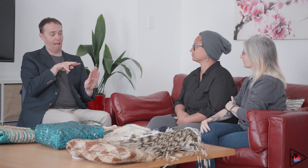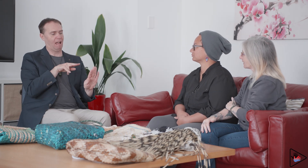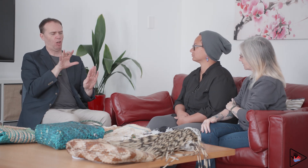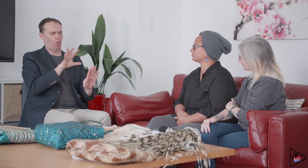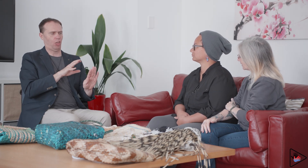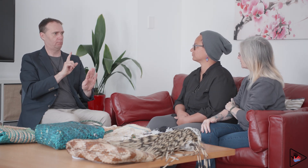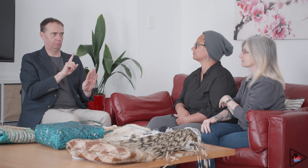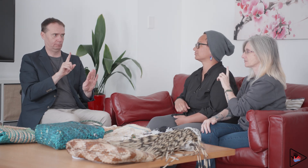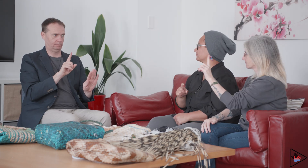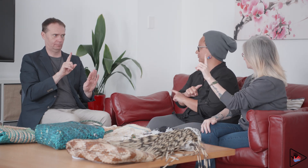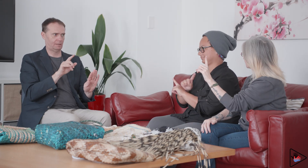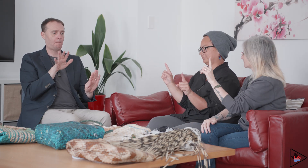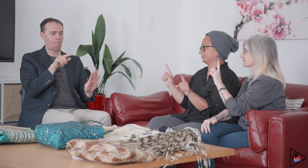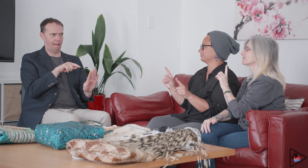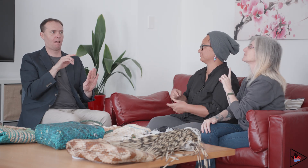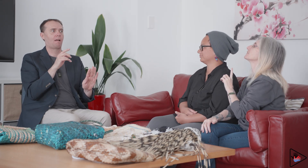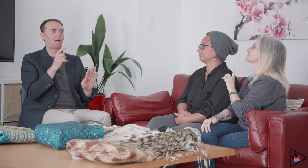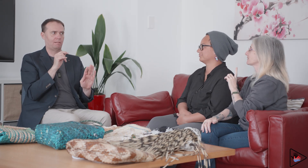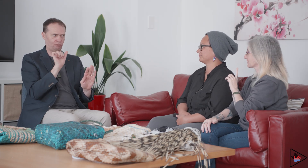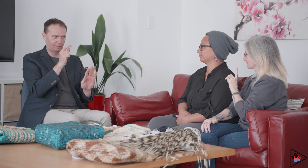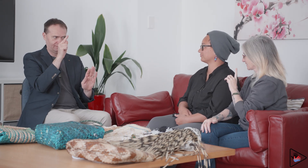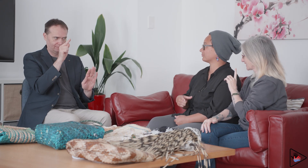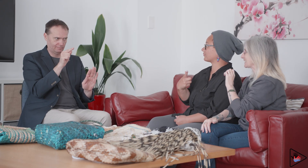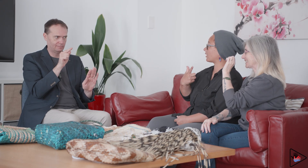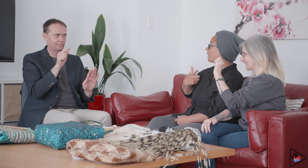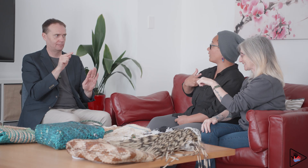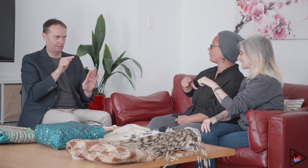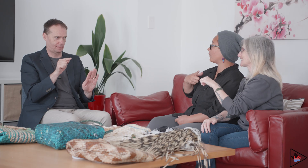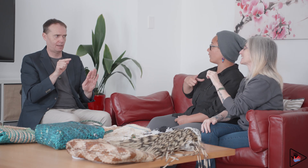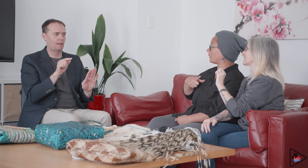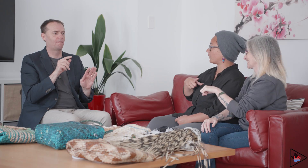When you're looking at the back, it can't be all messy on the back? No, no, no, no,